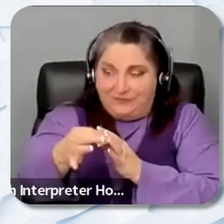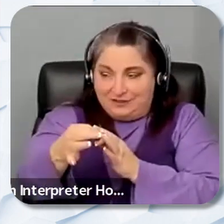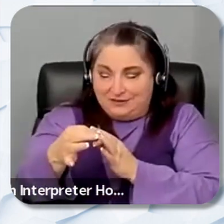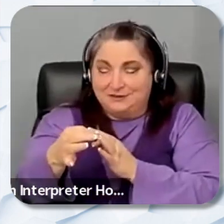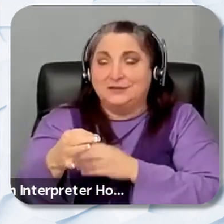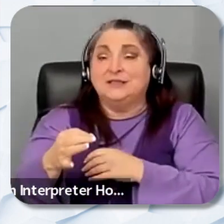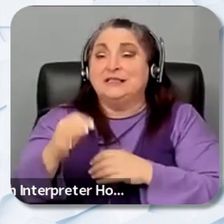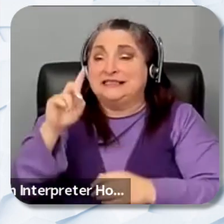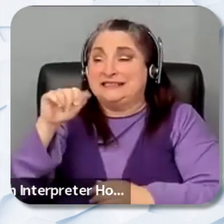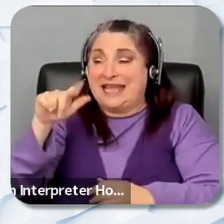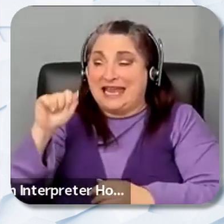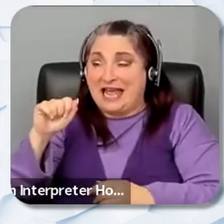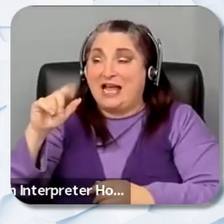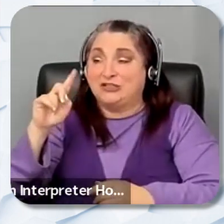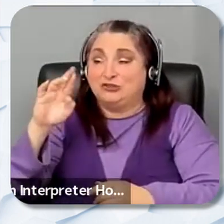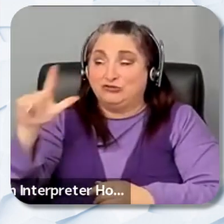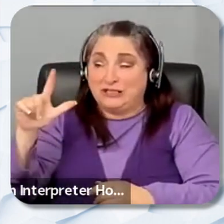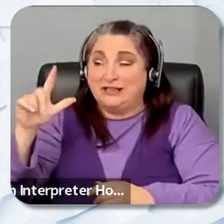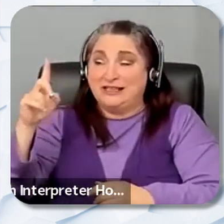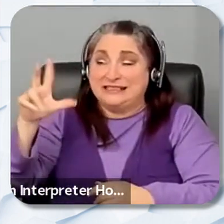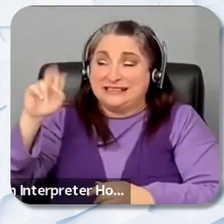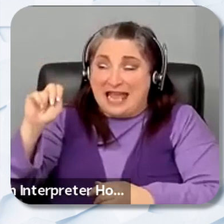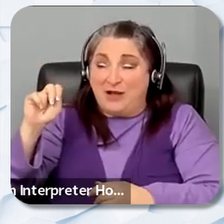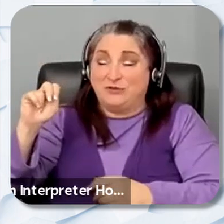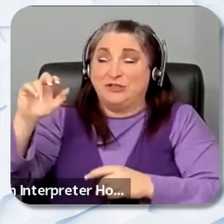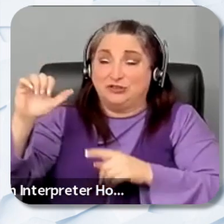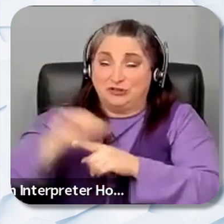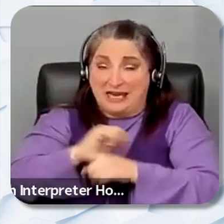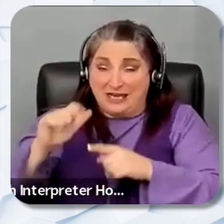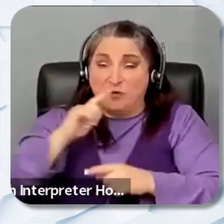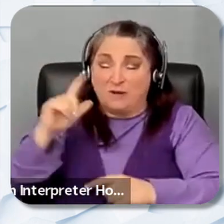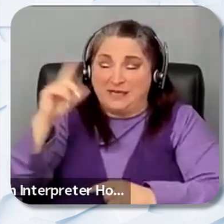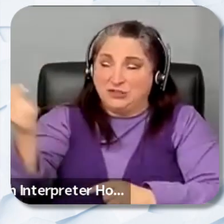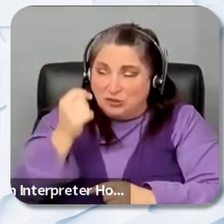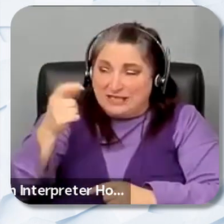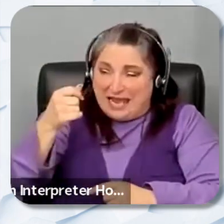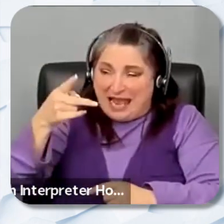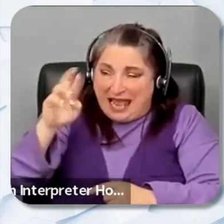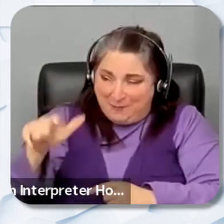our data drill down training on Tuesday, April 18th. And the training will be facilitated